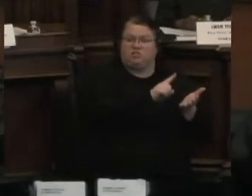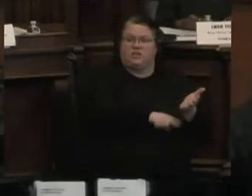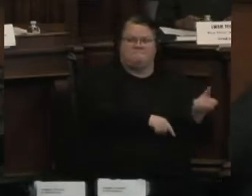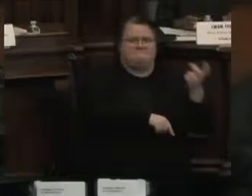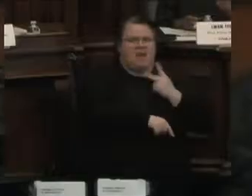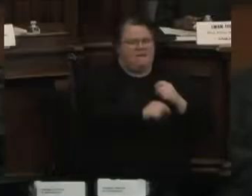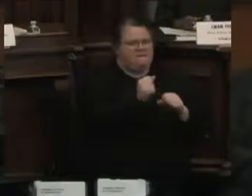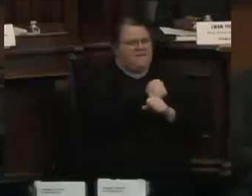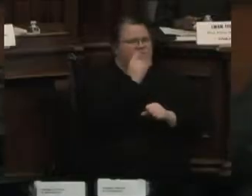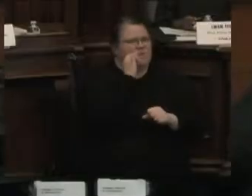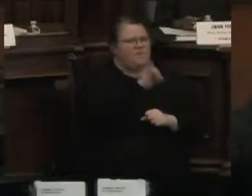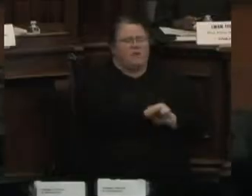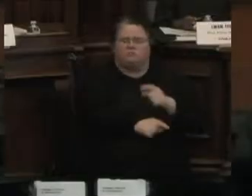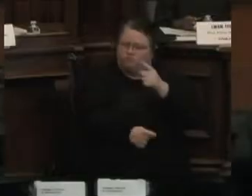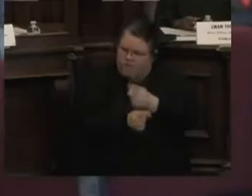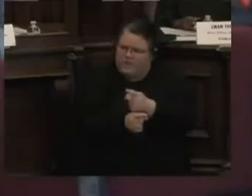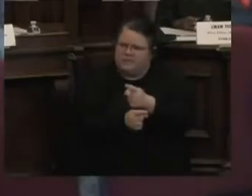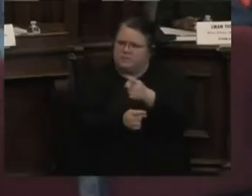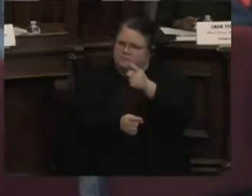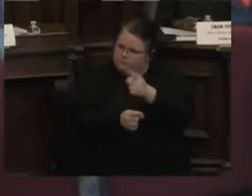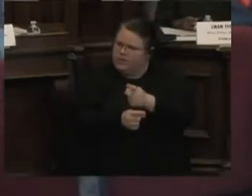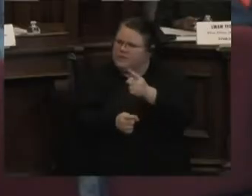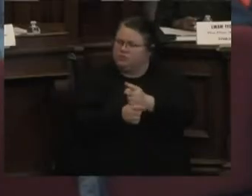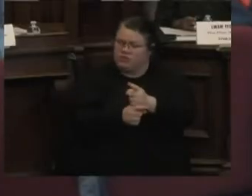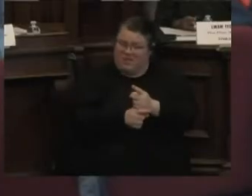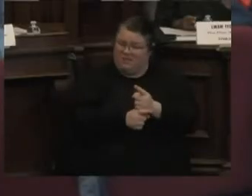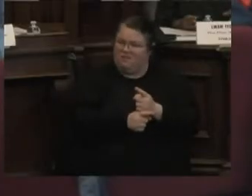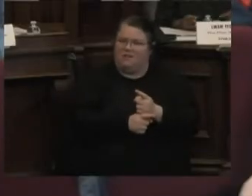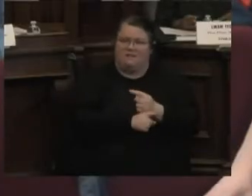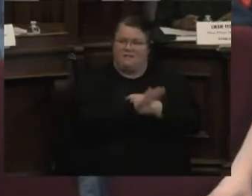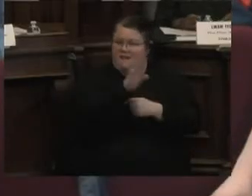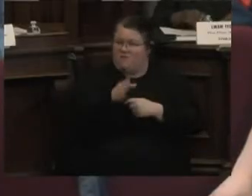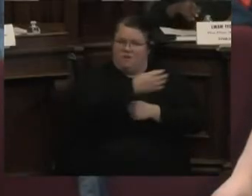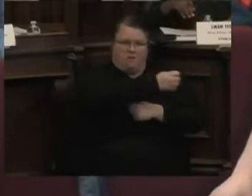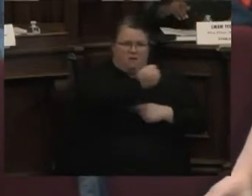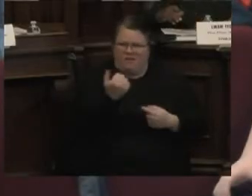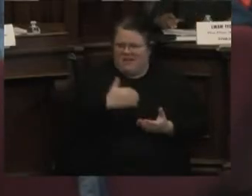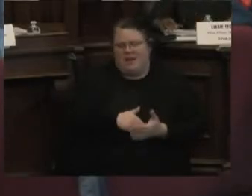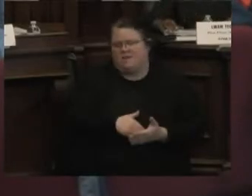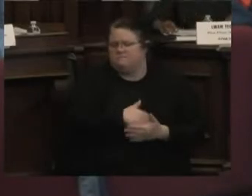fight to get our investigation. Yes, that's really, really